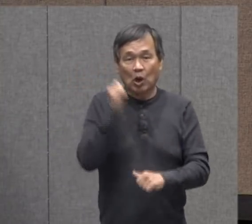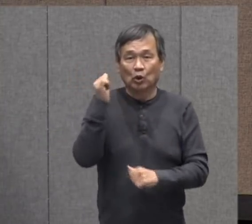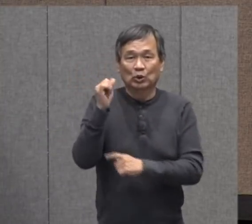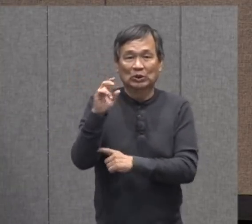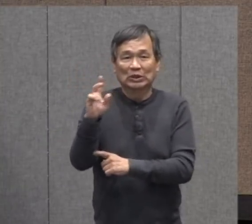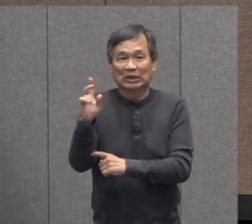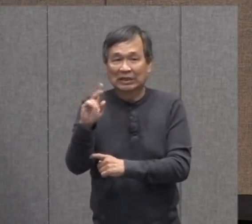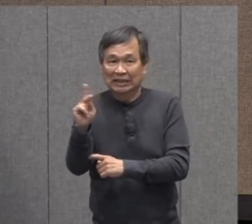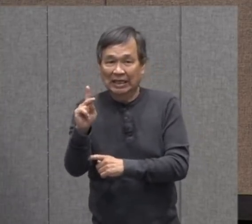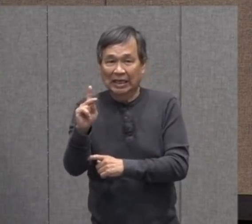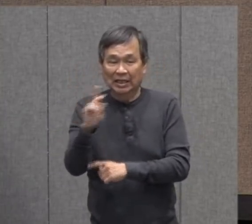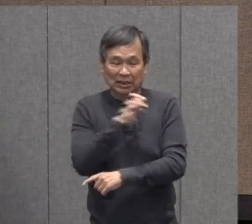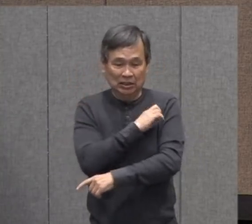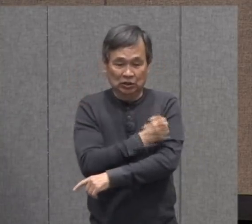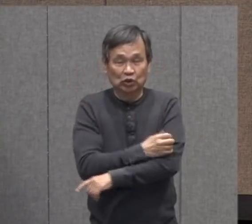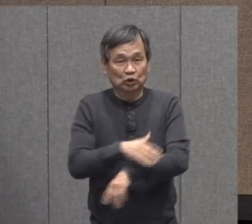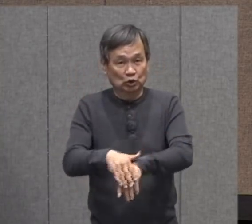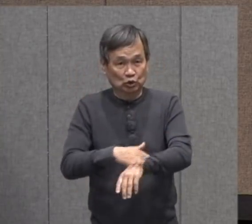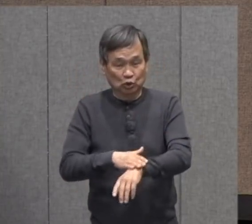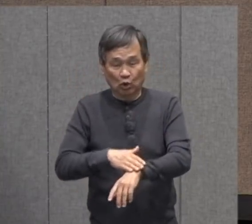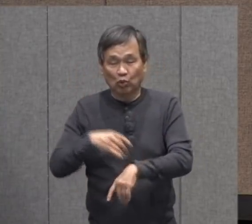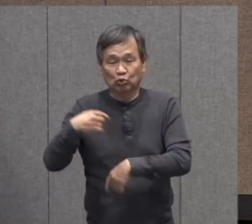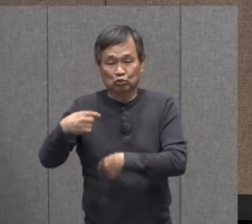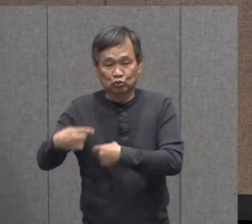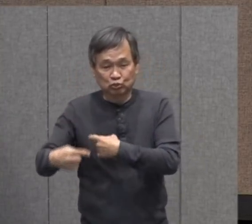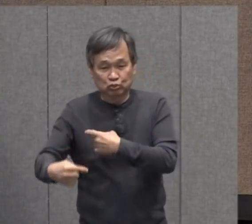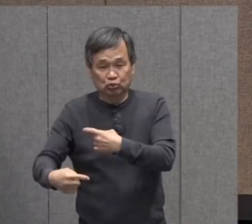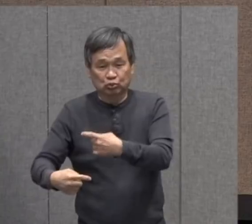the slow rolling object or the fast rolling object?